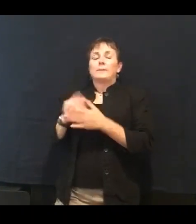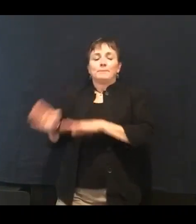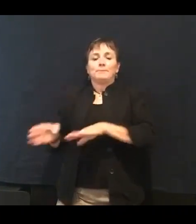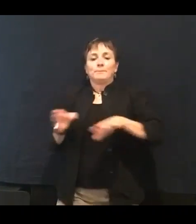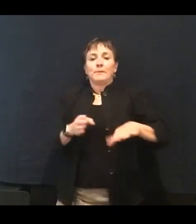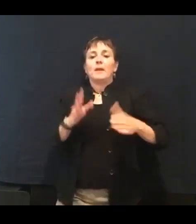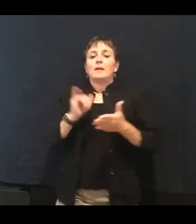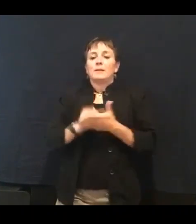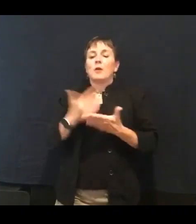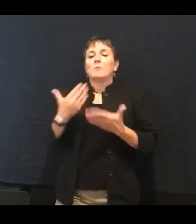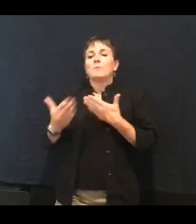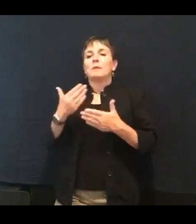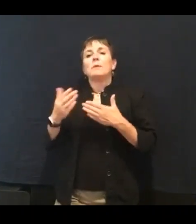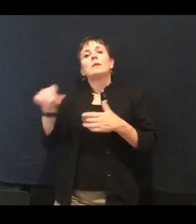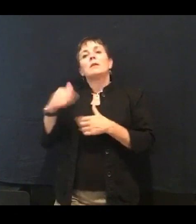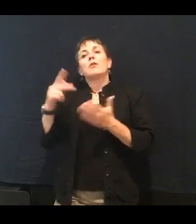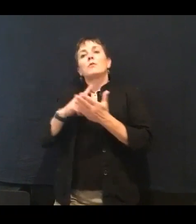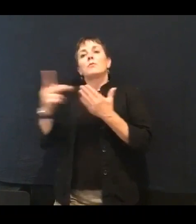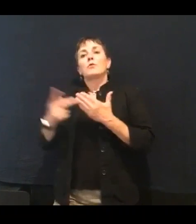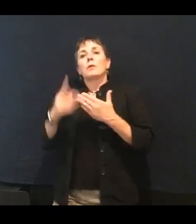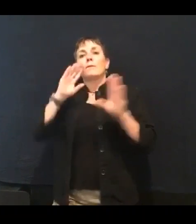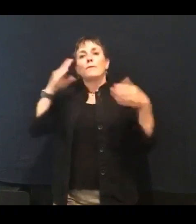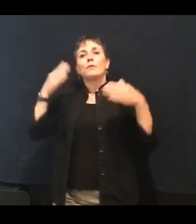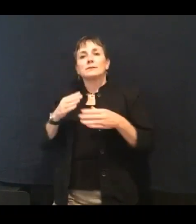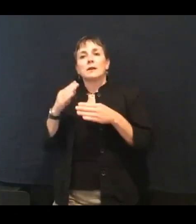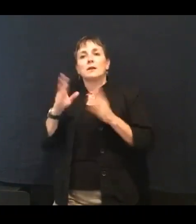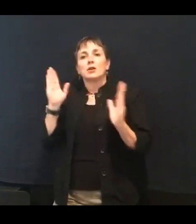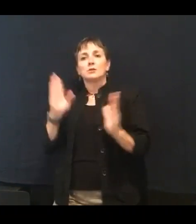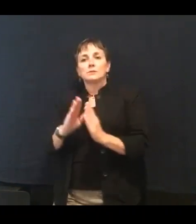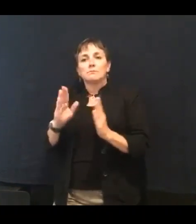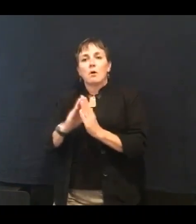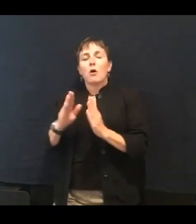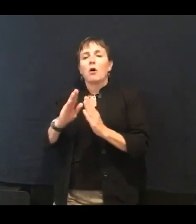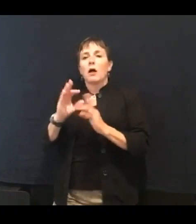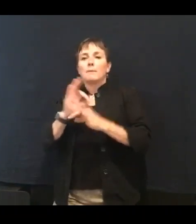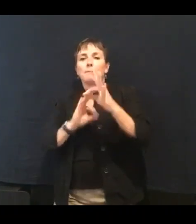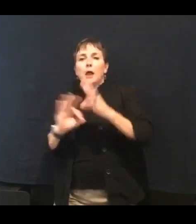our program of a small molecule. In comparison